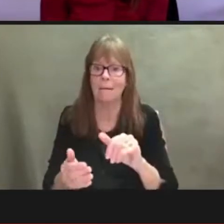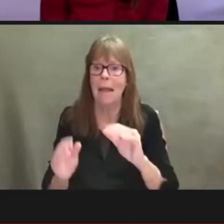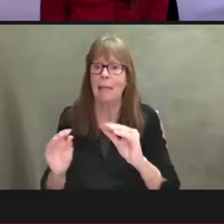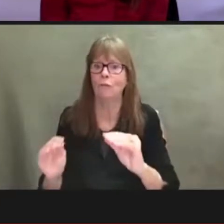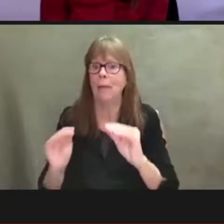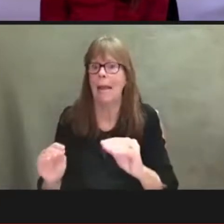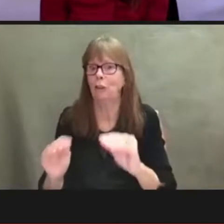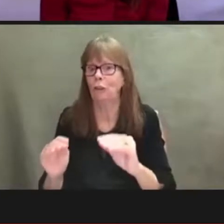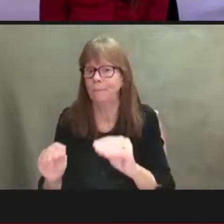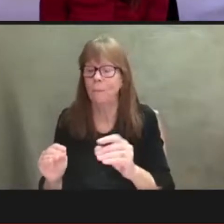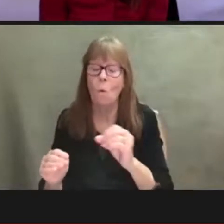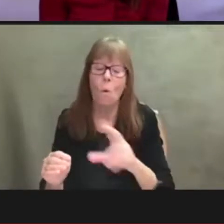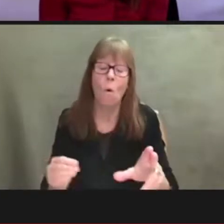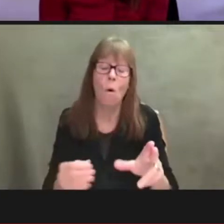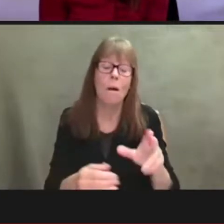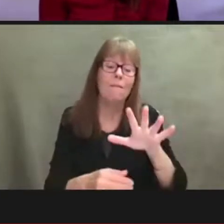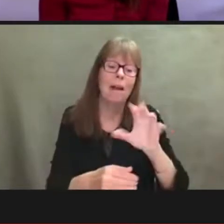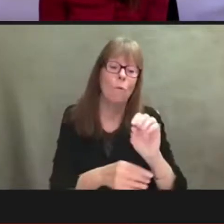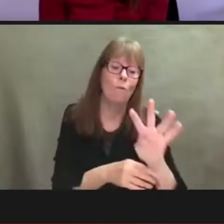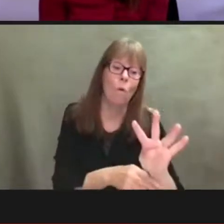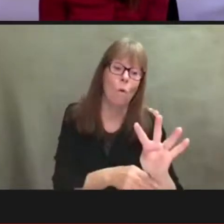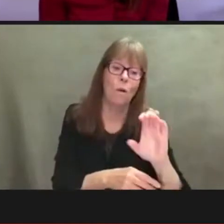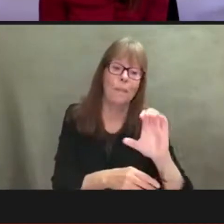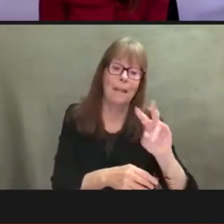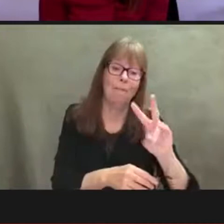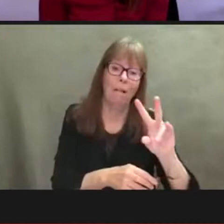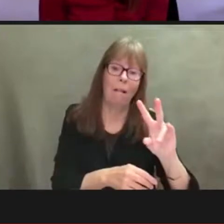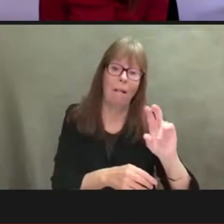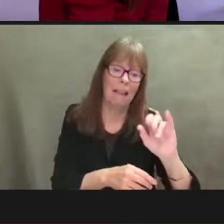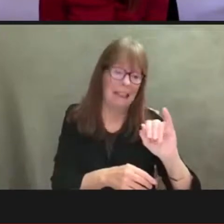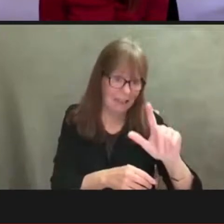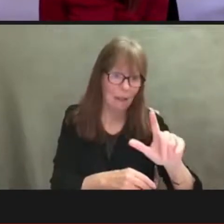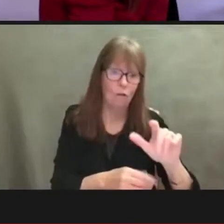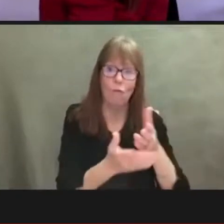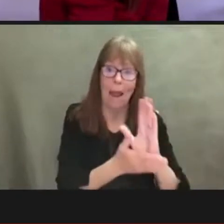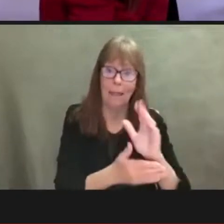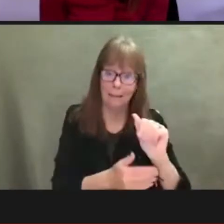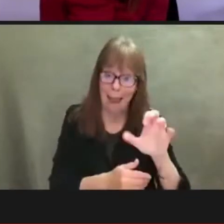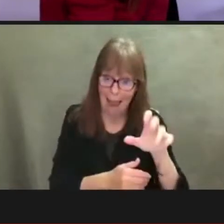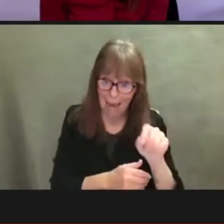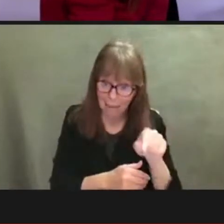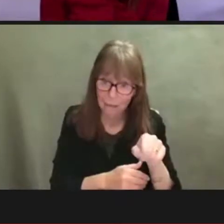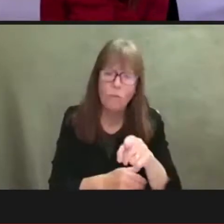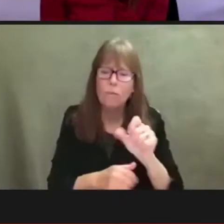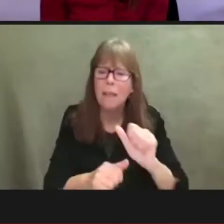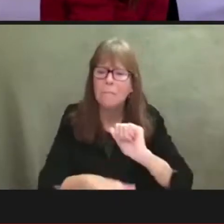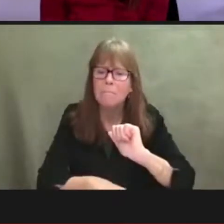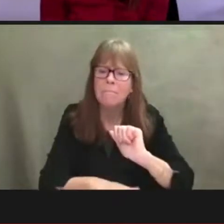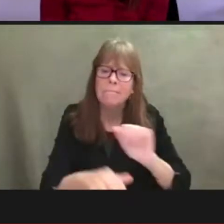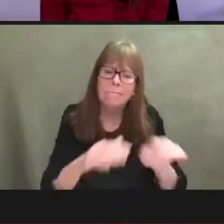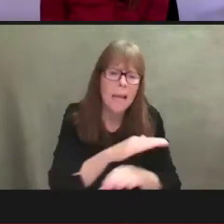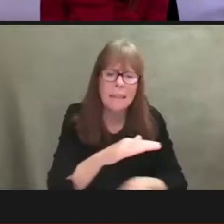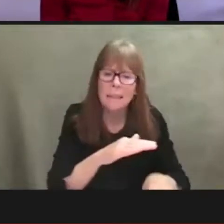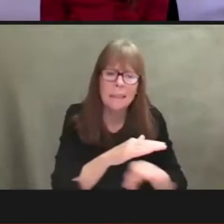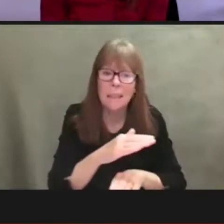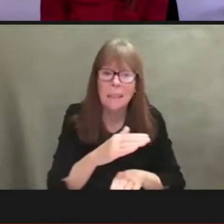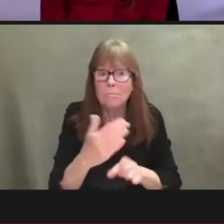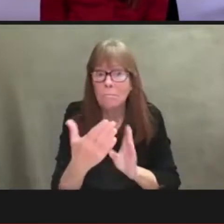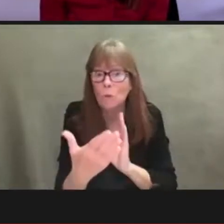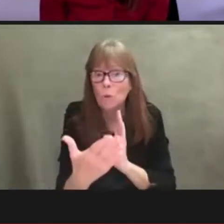Or under section 504 of the Civil Rights Act, you're allowed to basically sue (gently) a